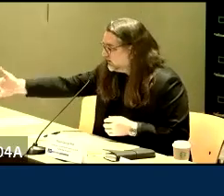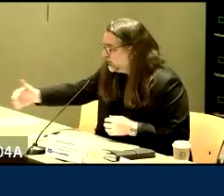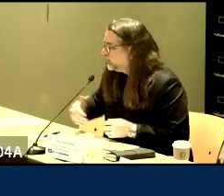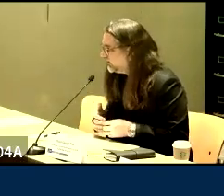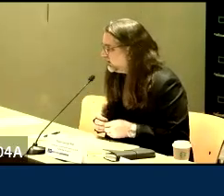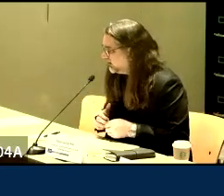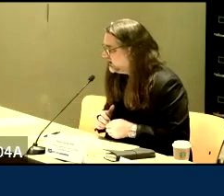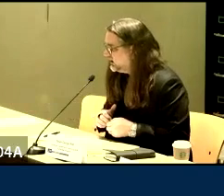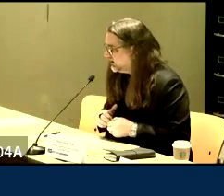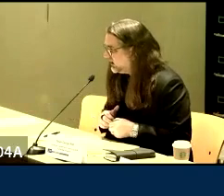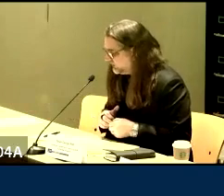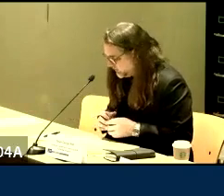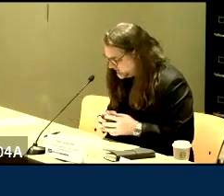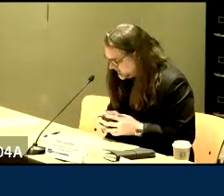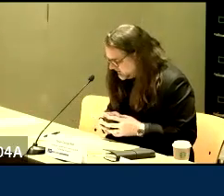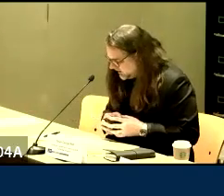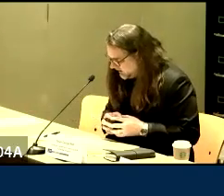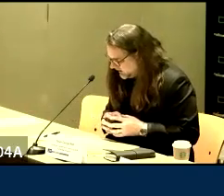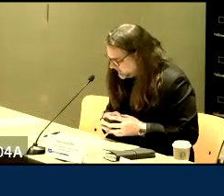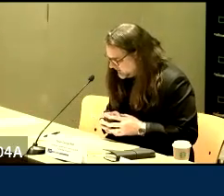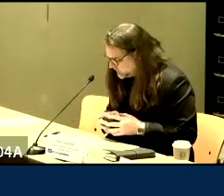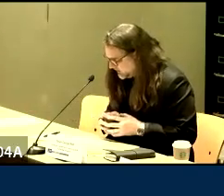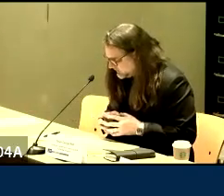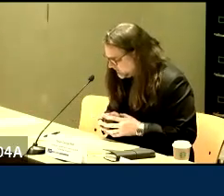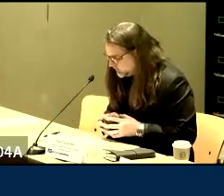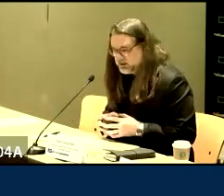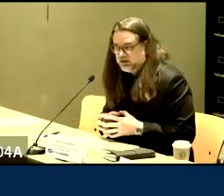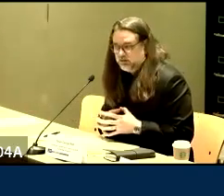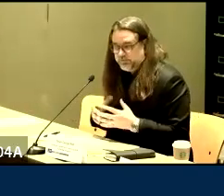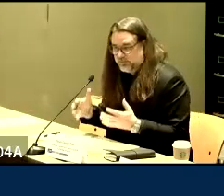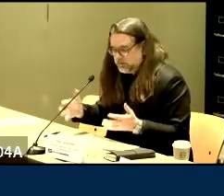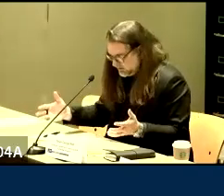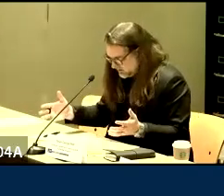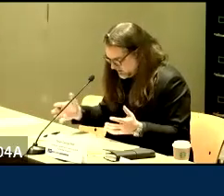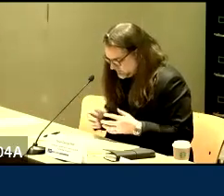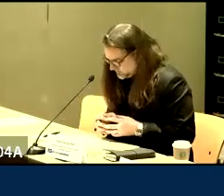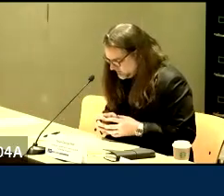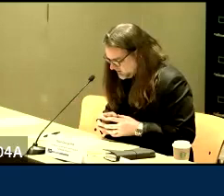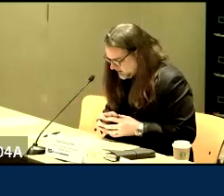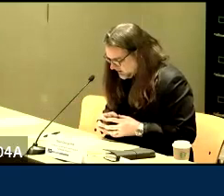and appropriated a line for us in 2023 with $50 million.